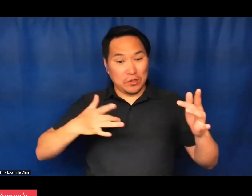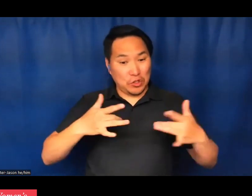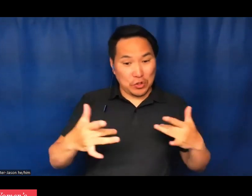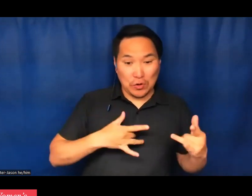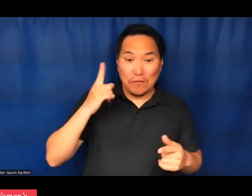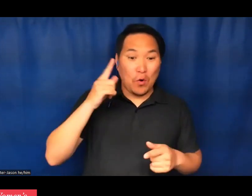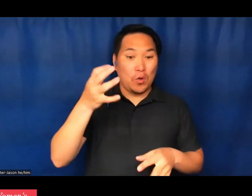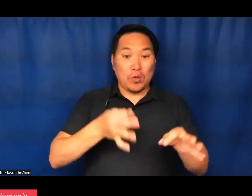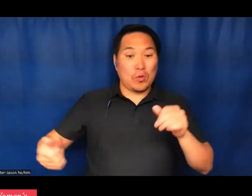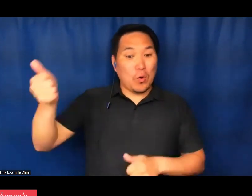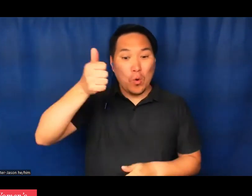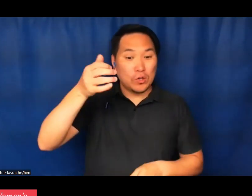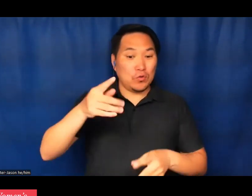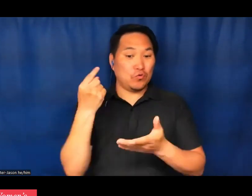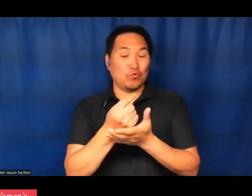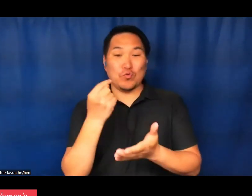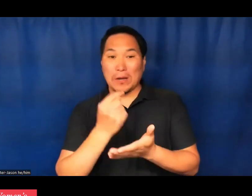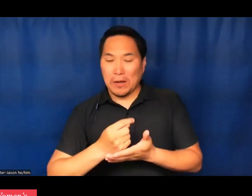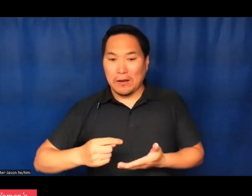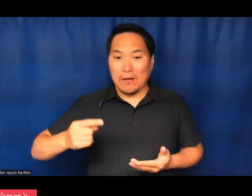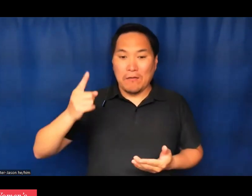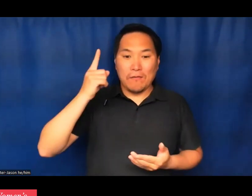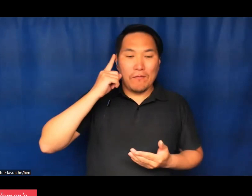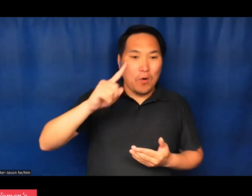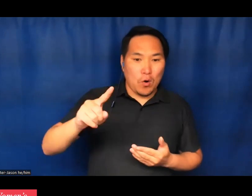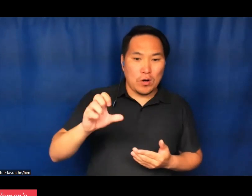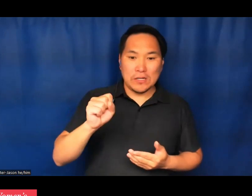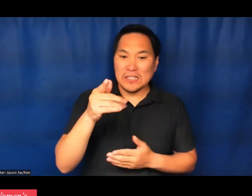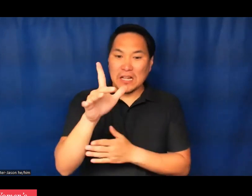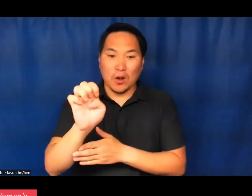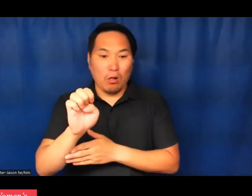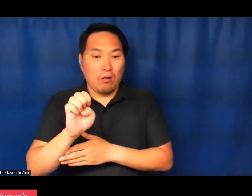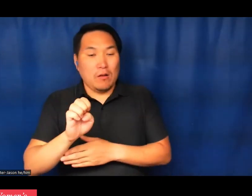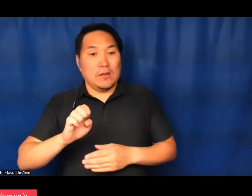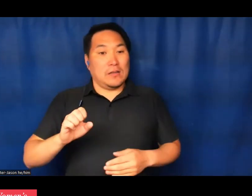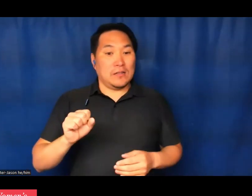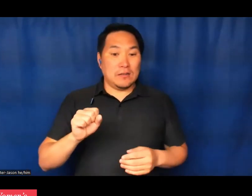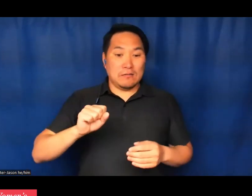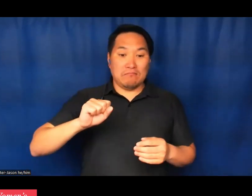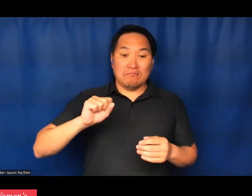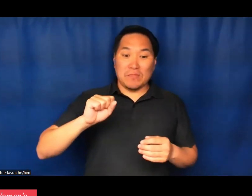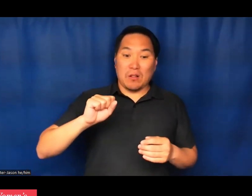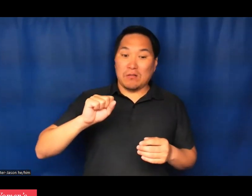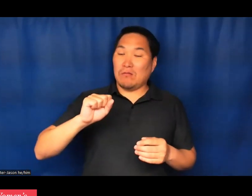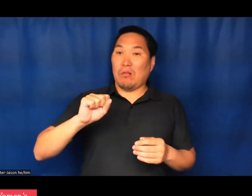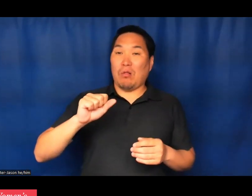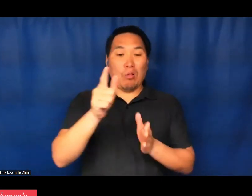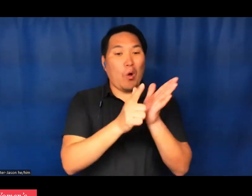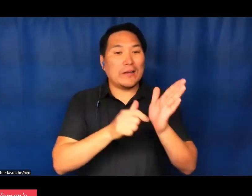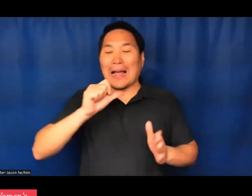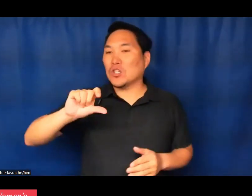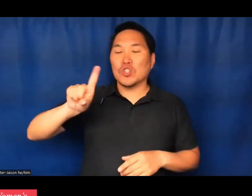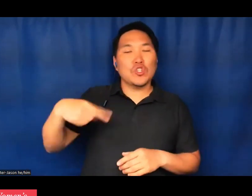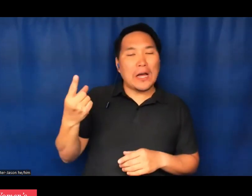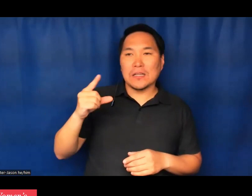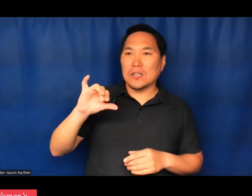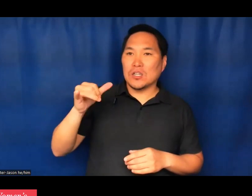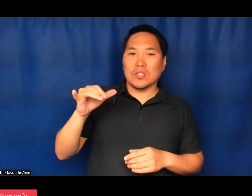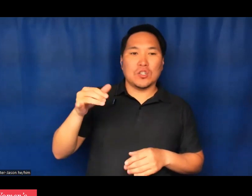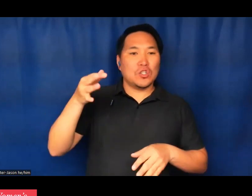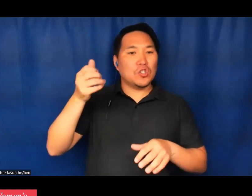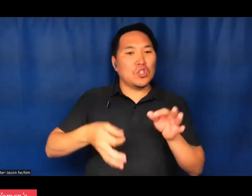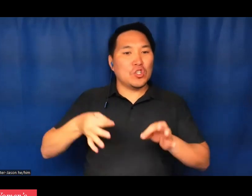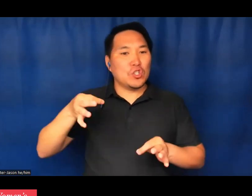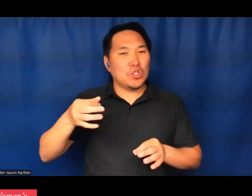in this country.Not just Justice Thomas' invitation to revisit the Court's decision in Lawrence